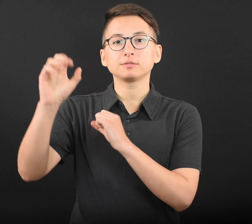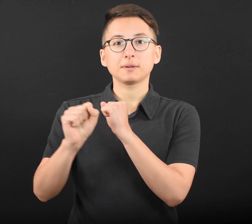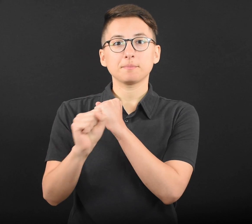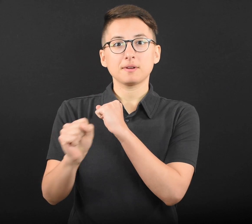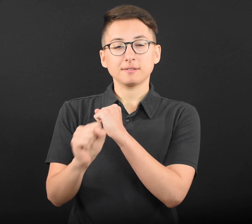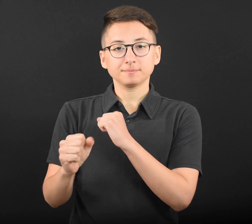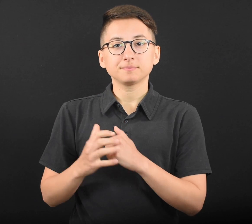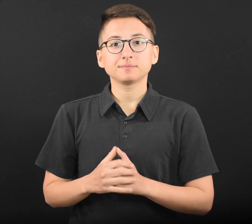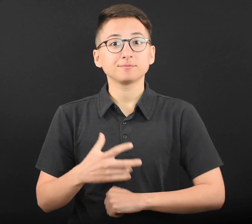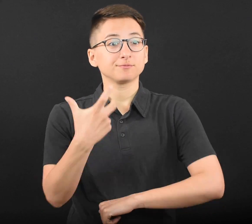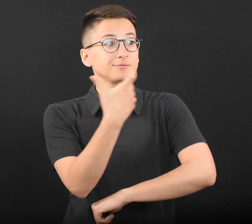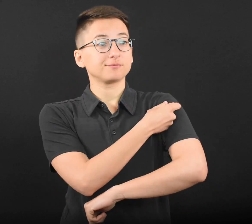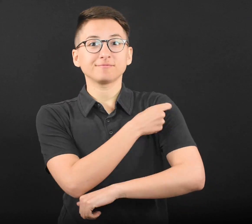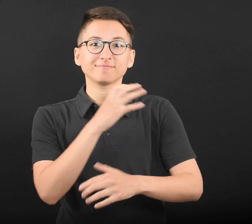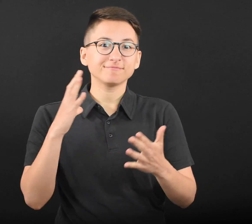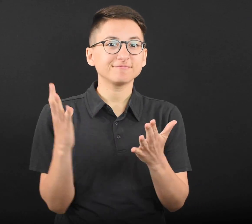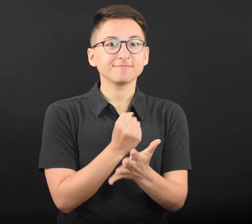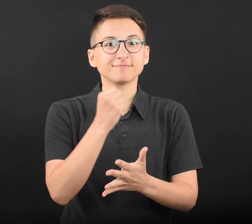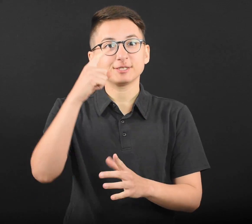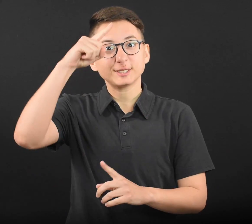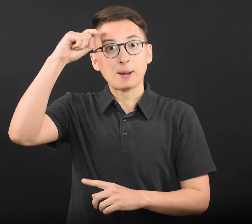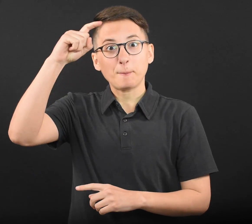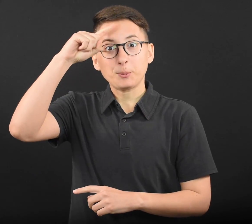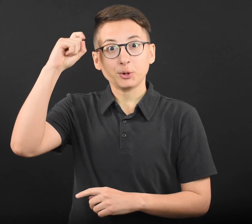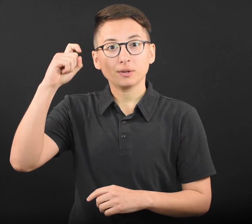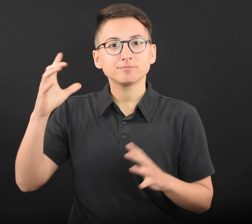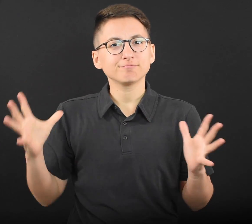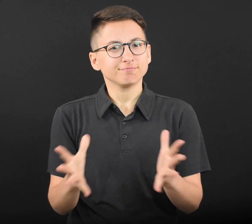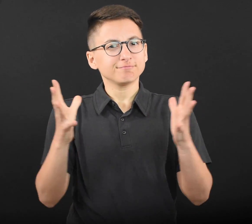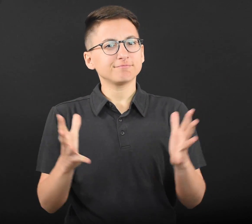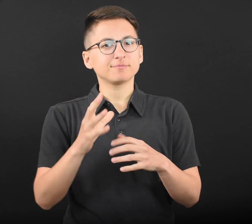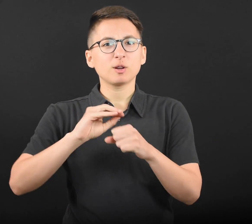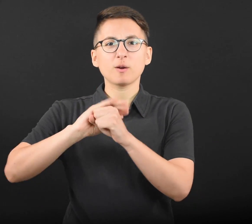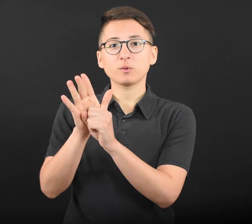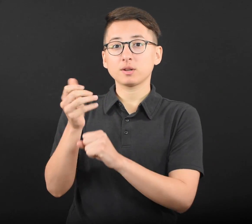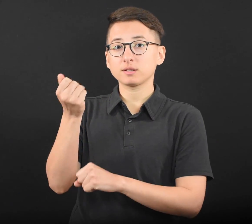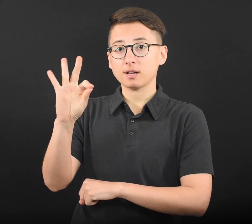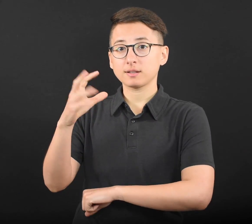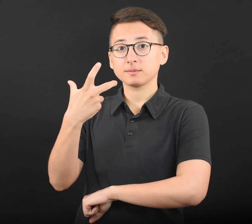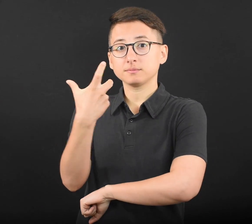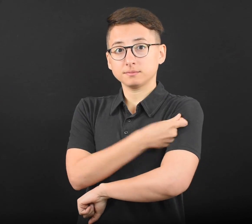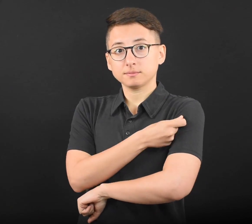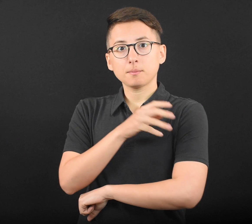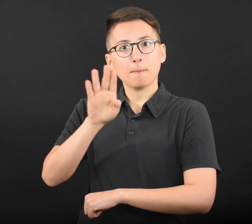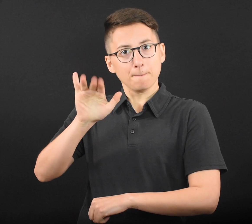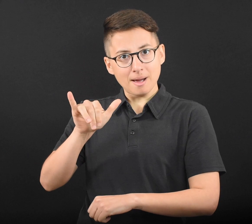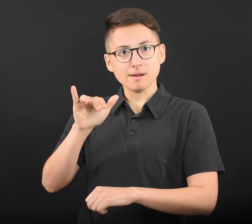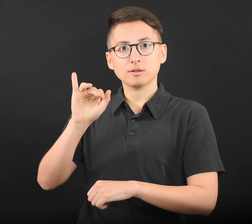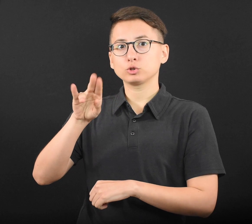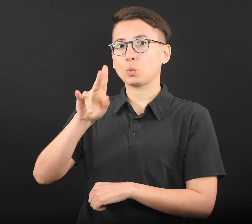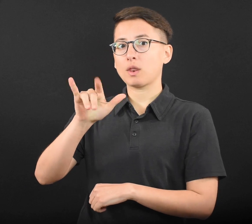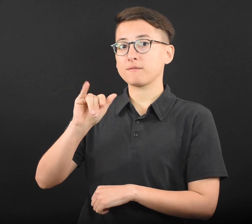‘Your Shot to Summer’ Incentives Campaign Encouraging COVID-19 Vaccinations by July 1